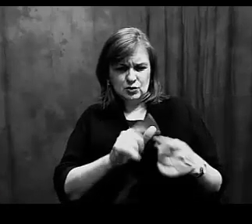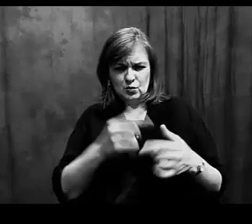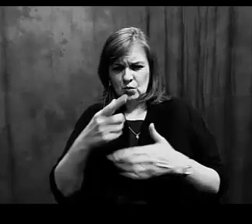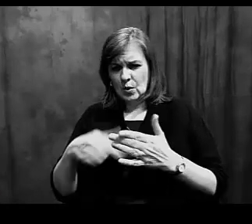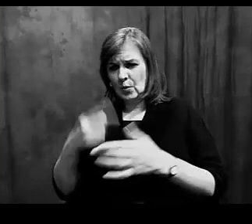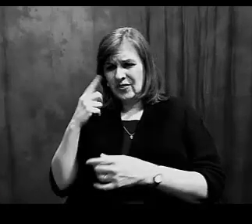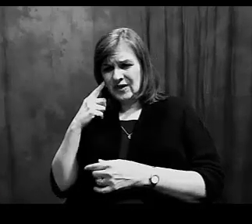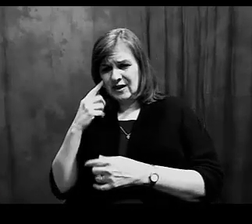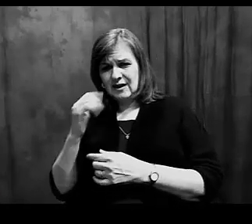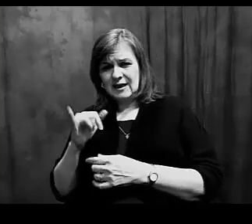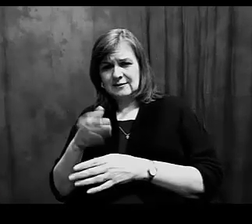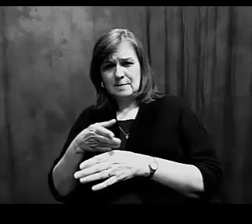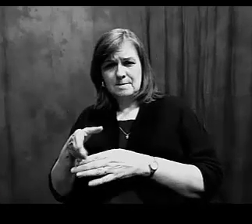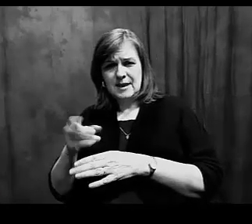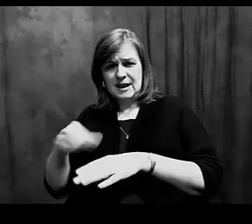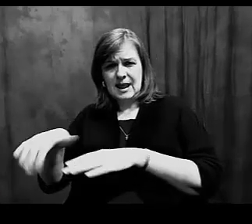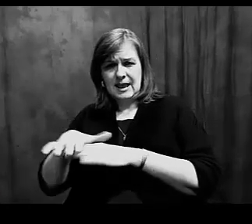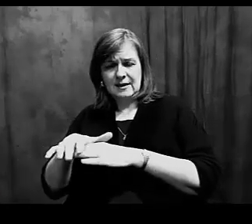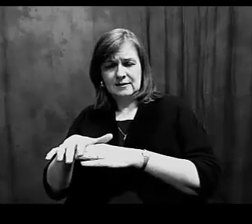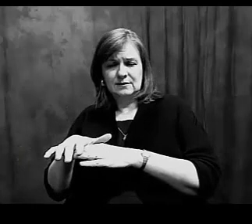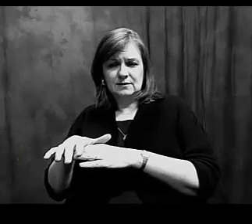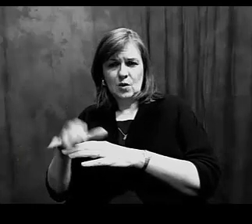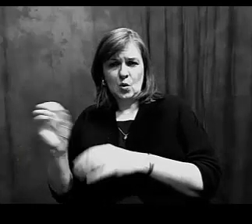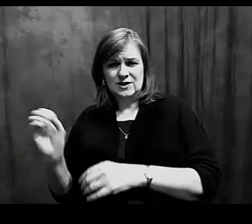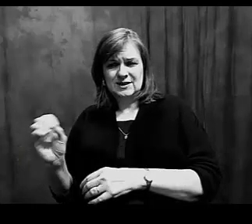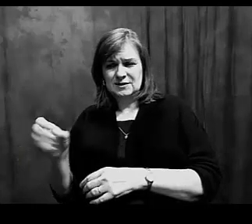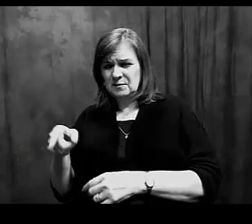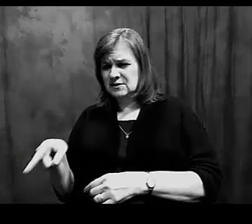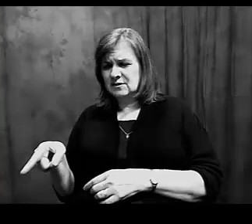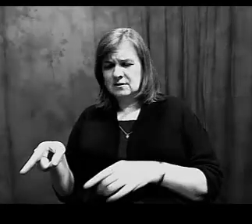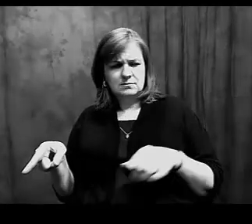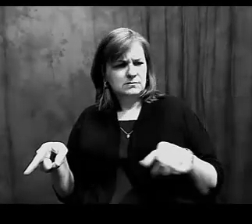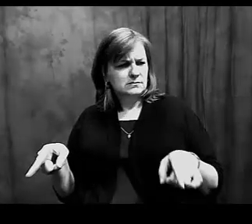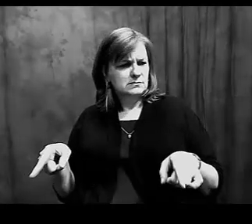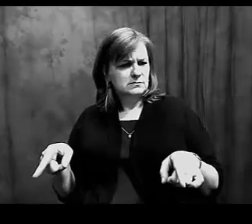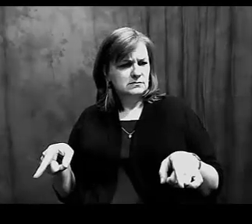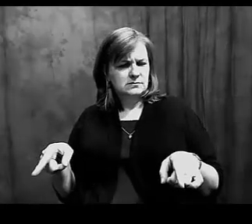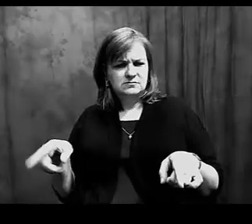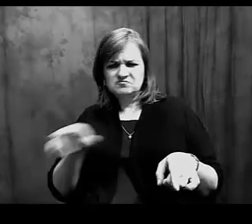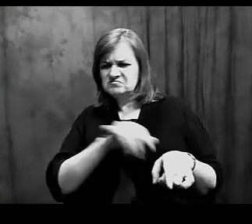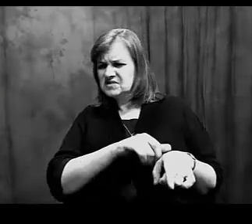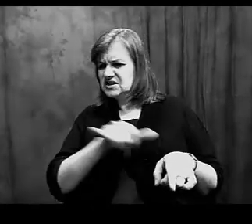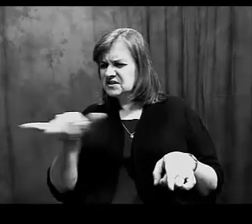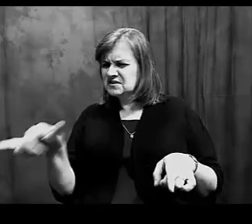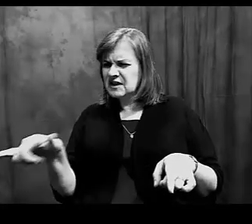that would be what we would consider mainland or continental organisms